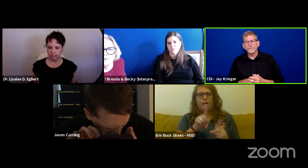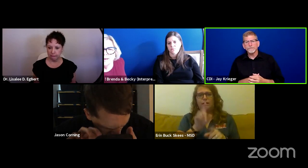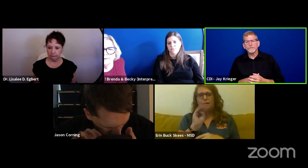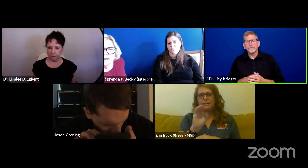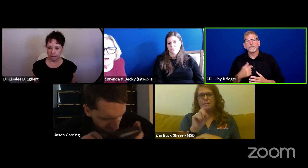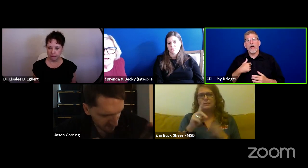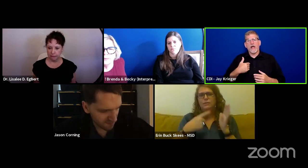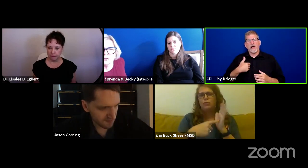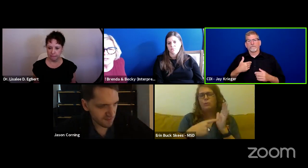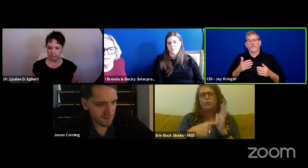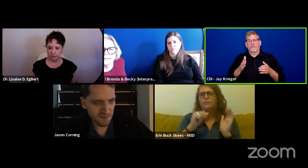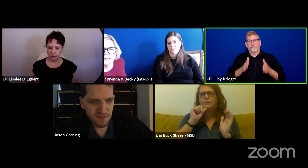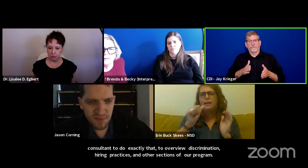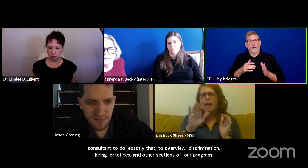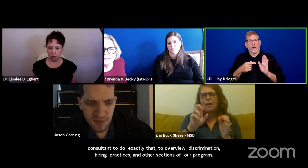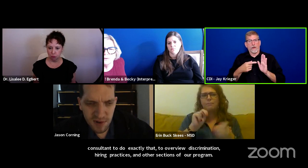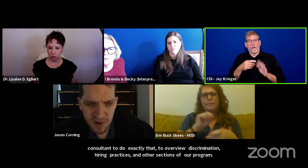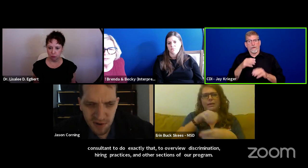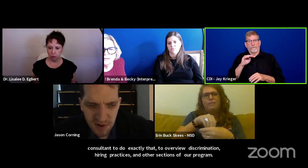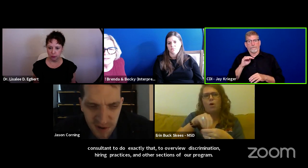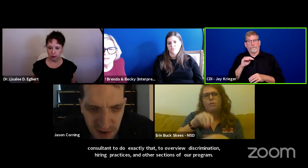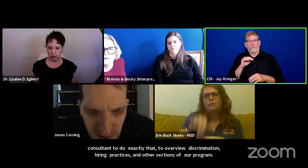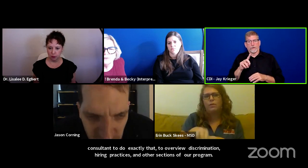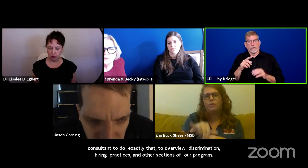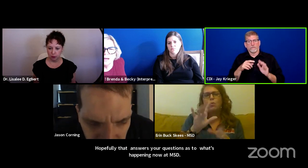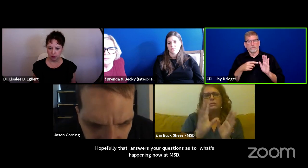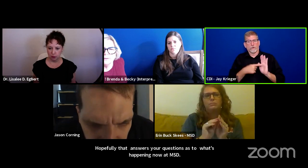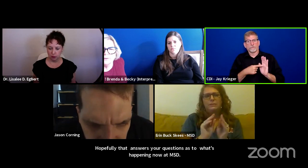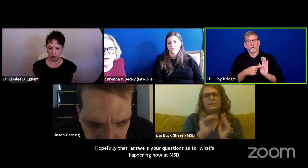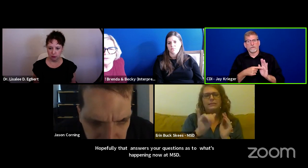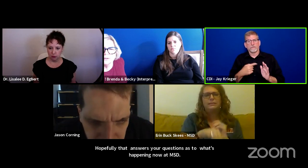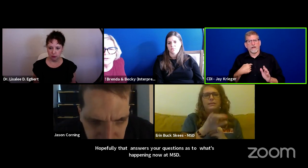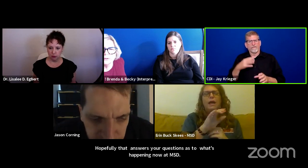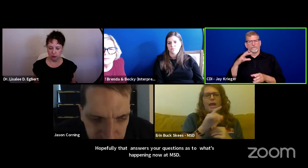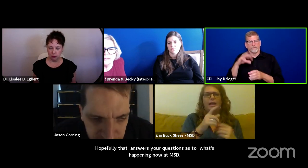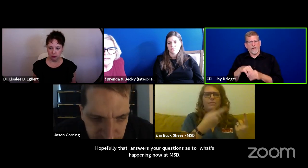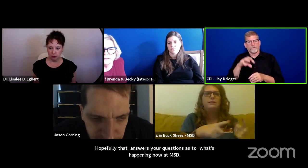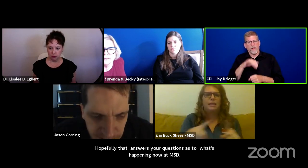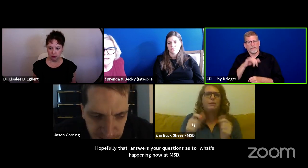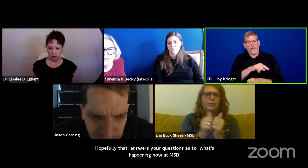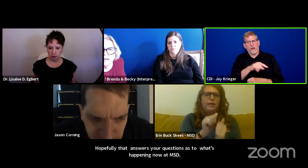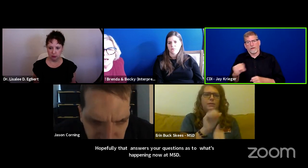And then I personally as an MSD representative have not been involved in those meetings that